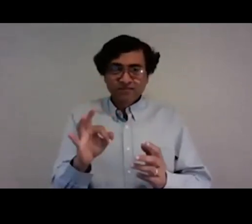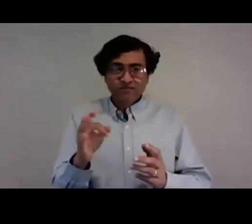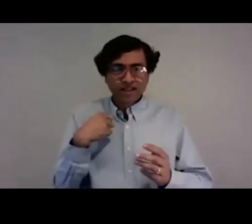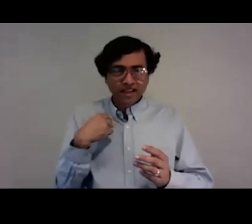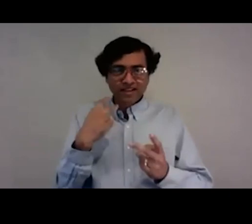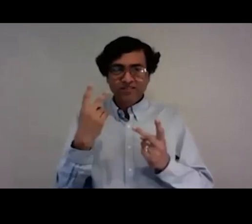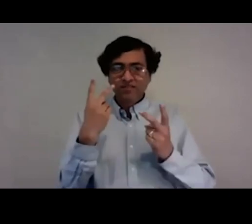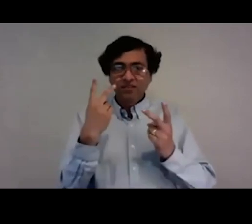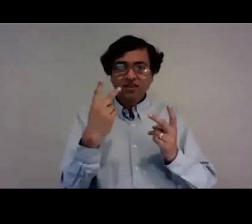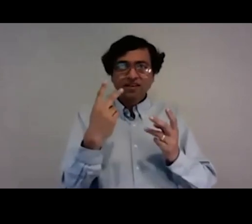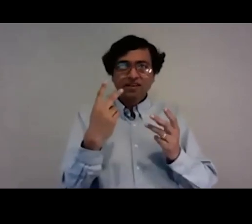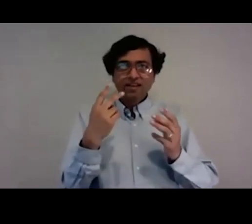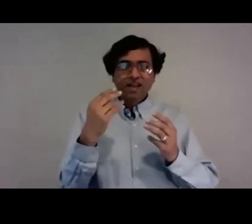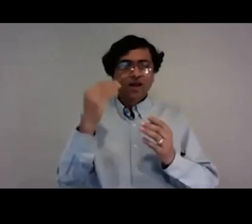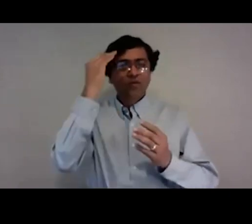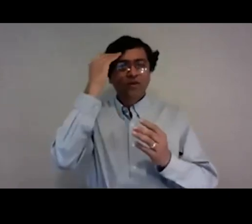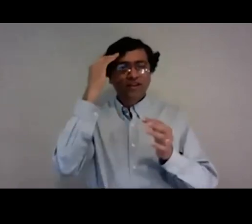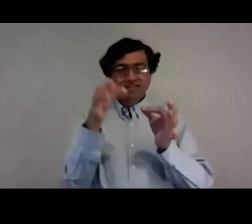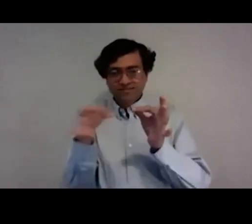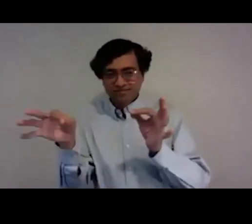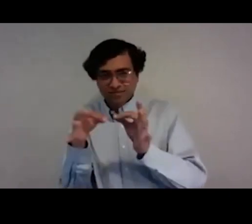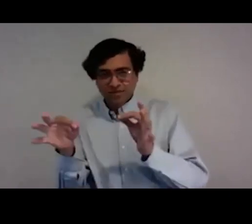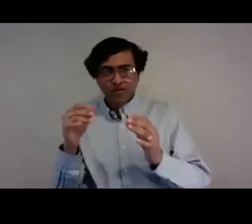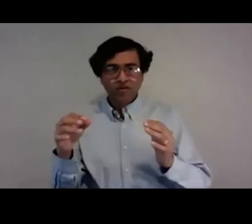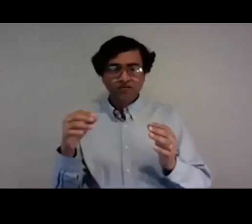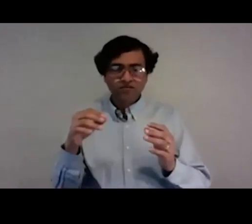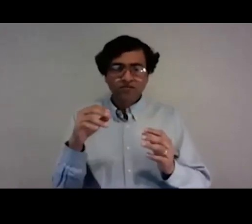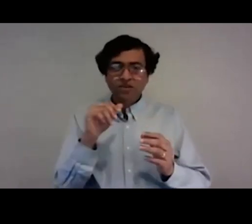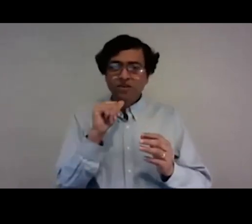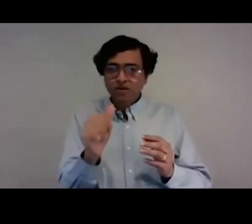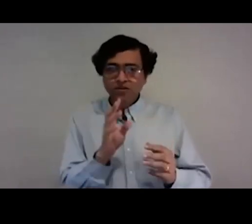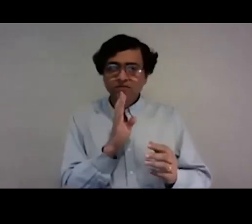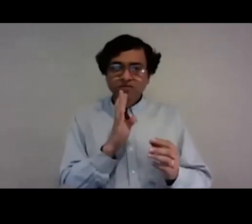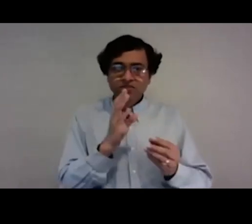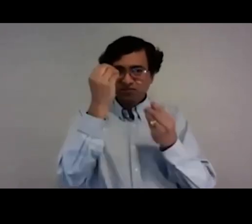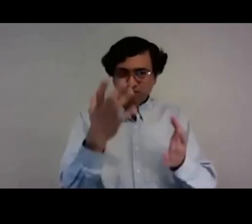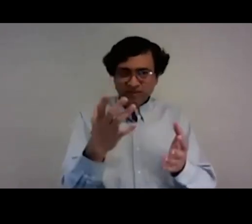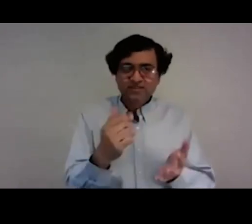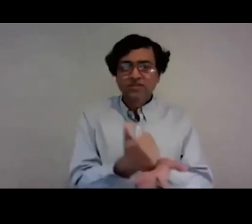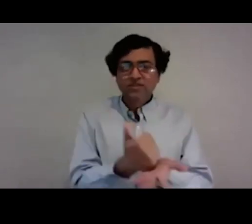recognize that the phone rang. So if you as the watcher have access to the audible